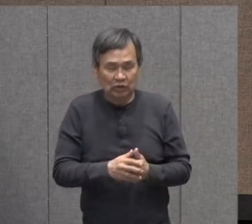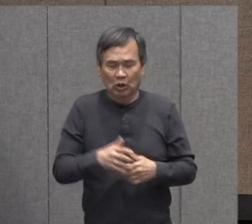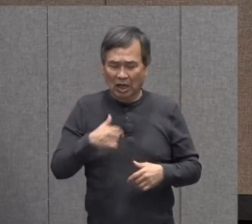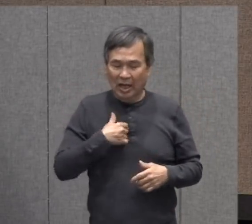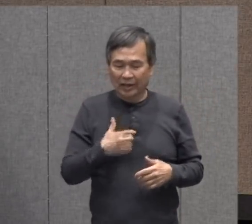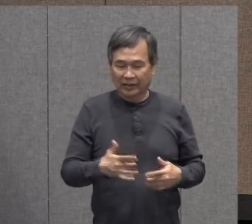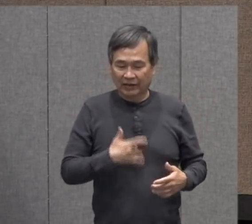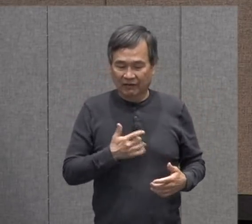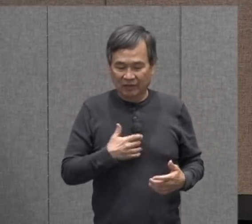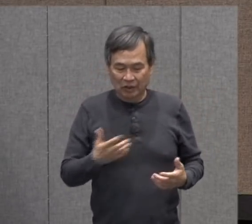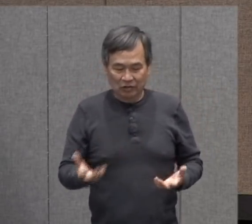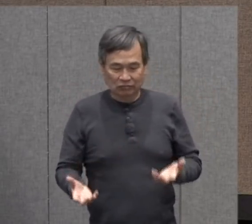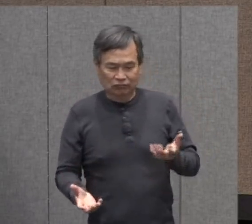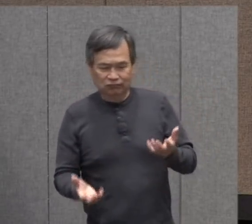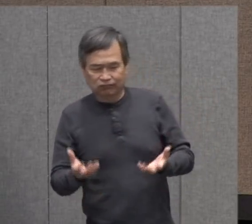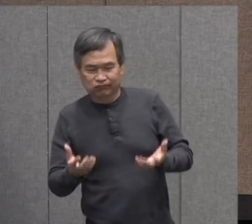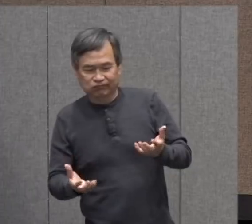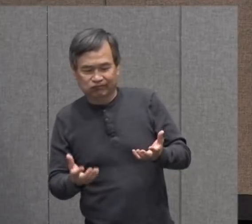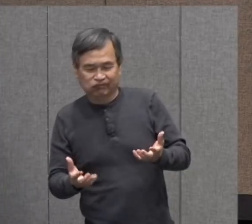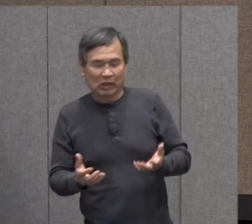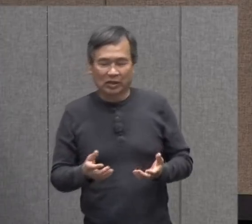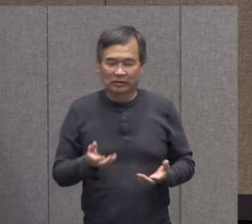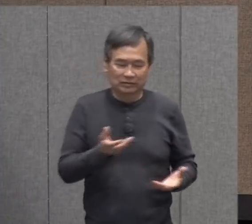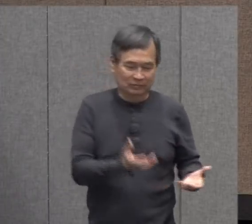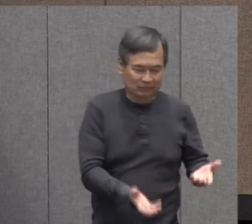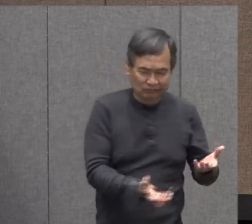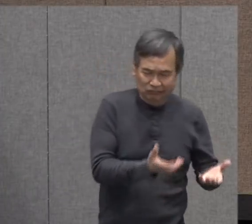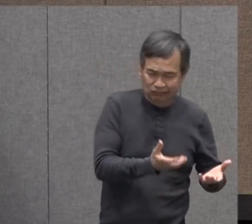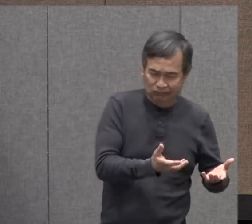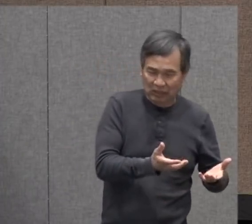and to see which is heavier and which is lighter.